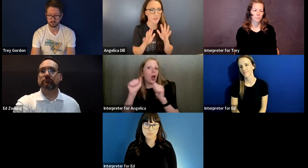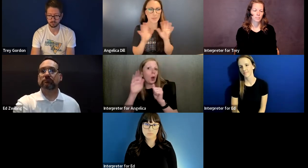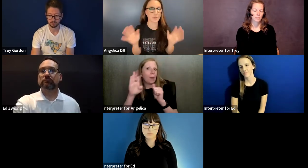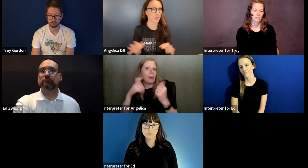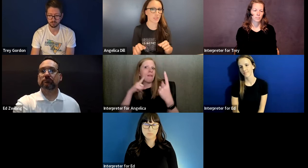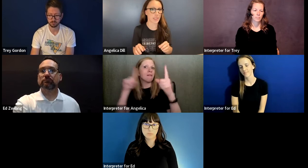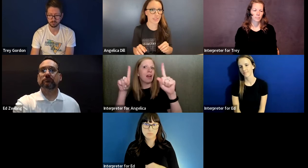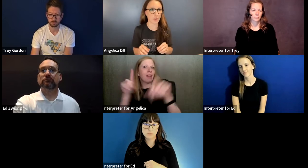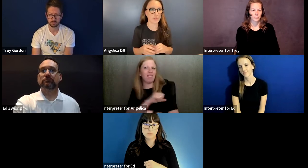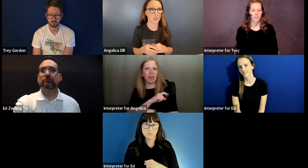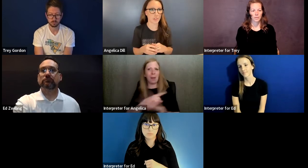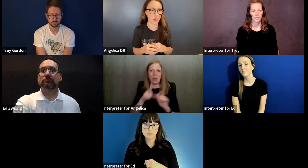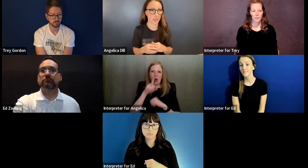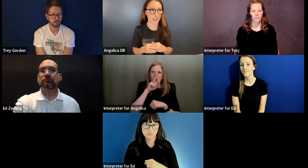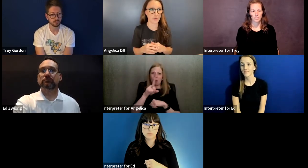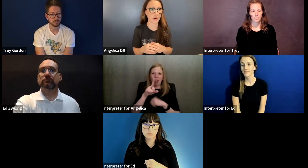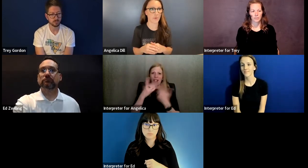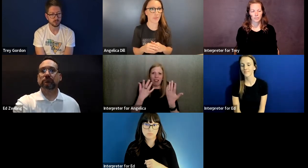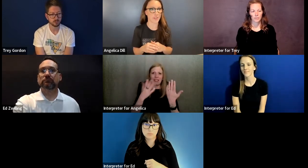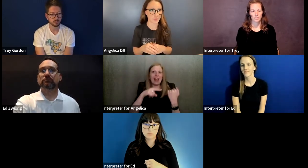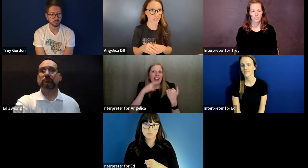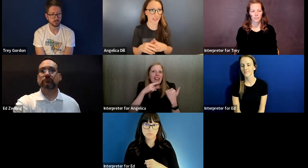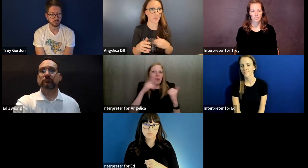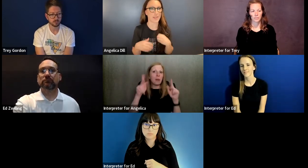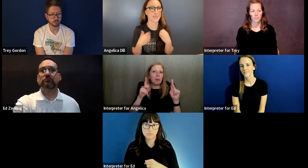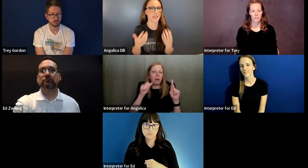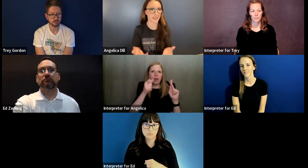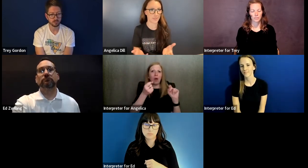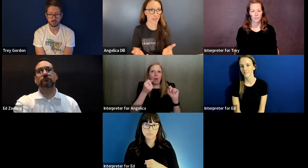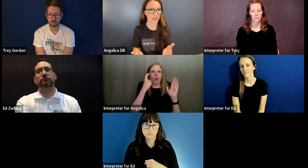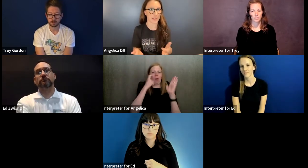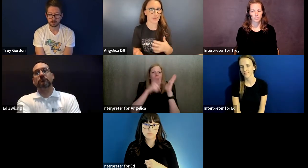people don't realize how often they're talking or what they're doing and what is being conveyed